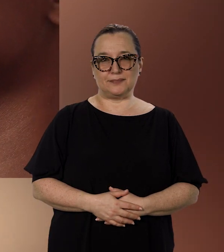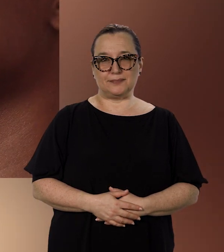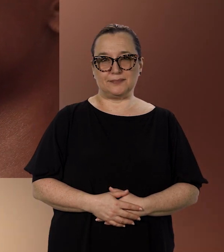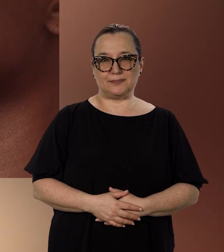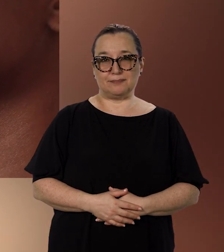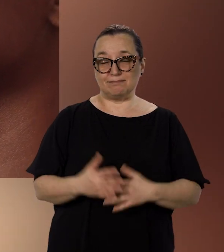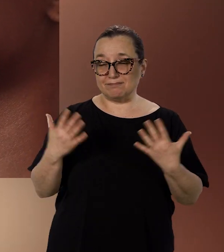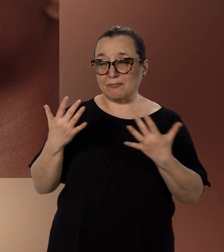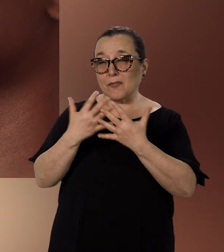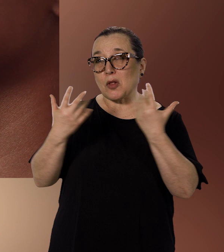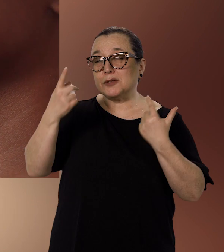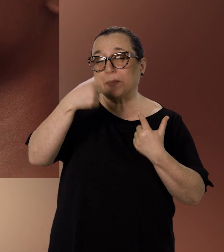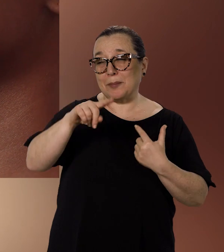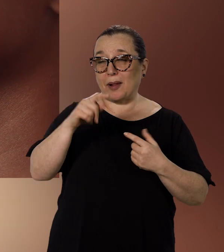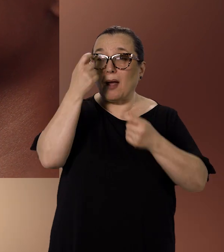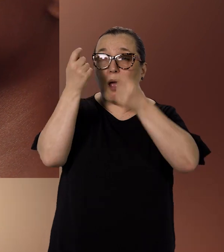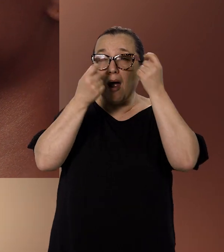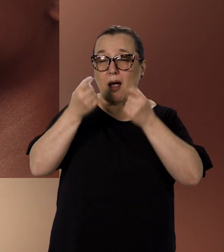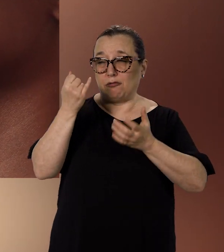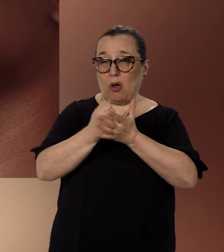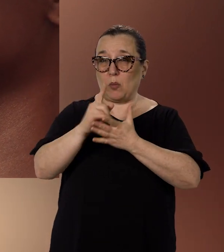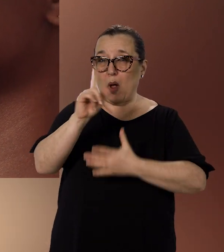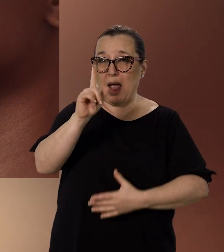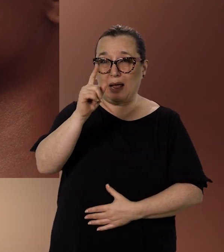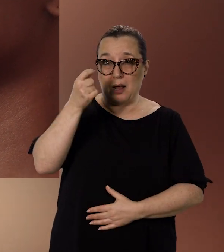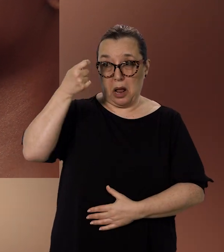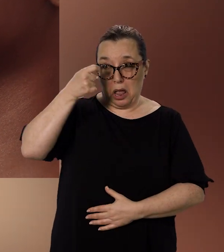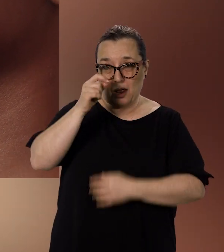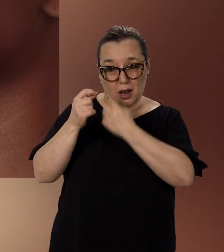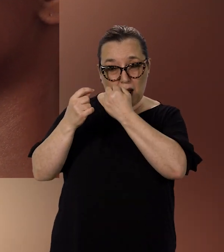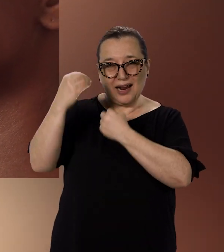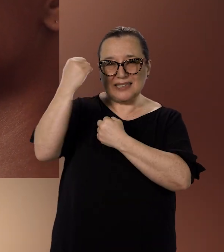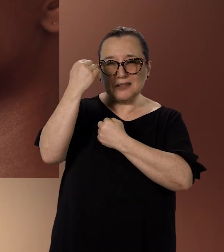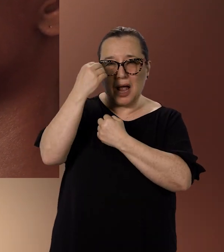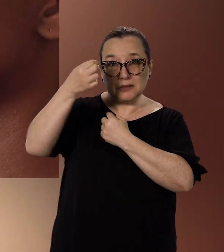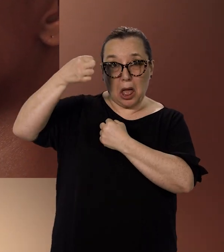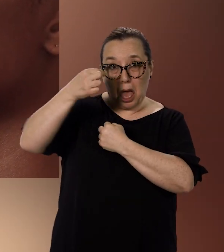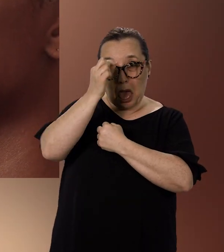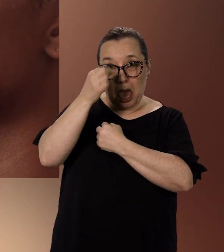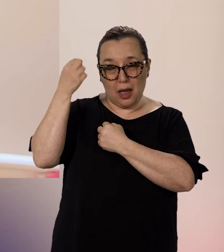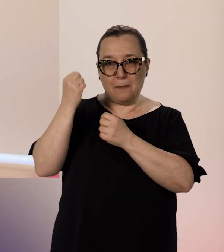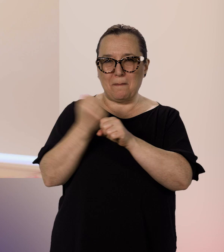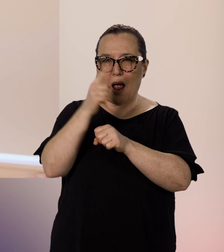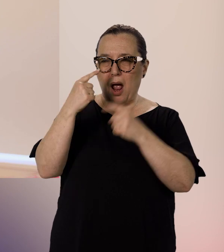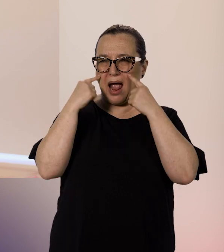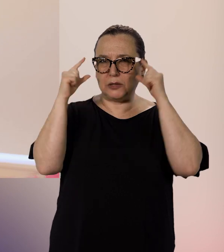Where a lot of people go wrong is they will put the eyeliner on the waterline, which can sometimes make our eyes look smaller.